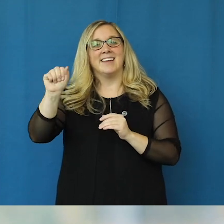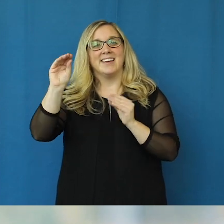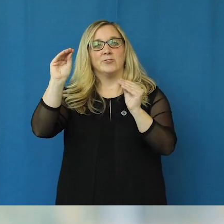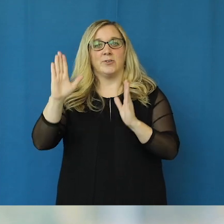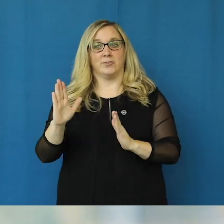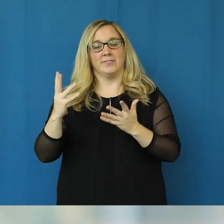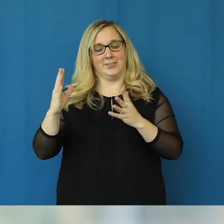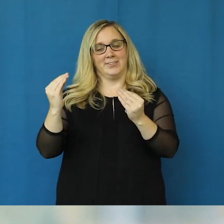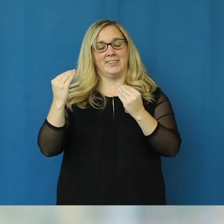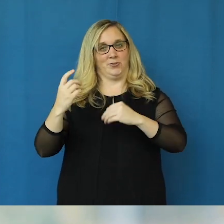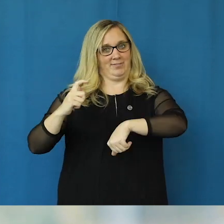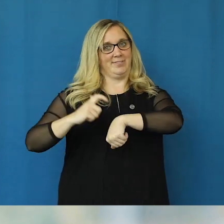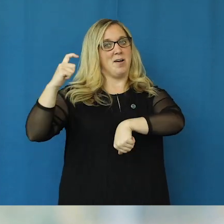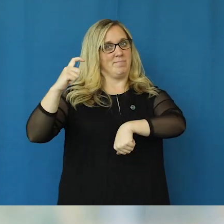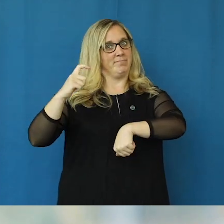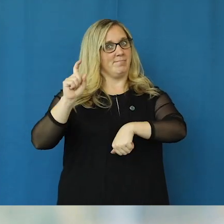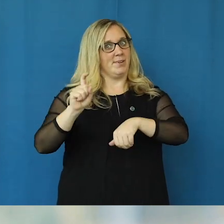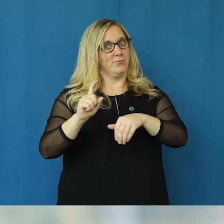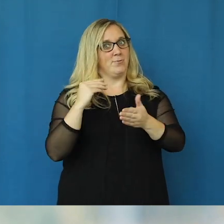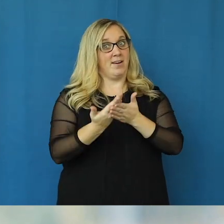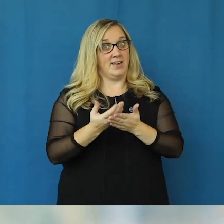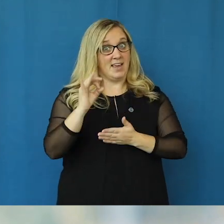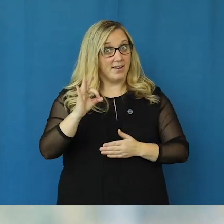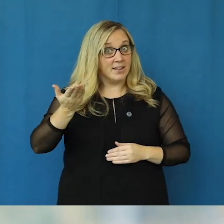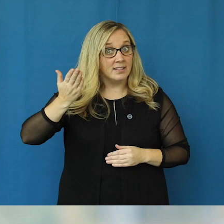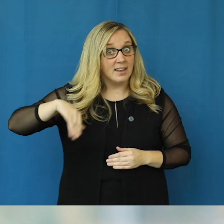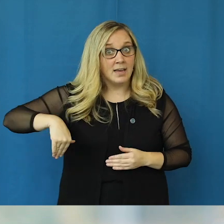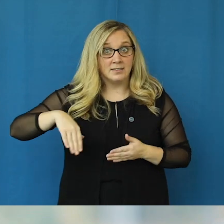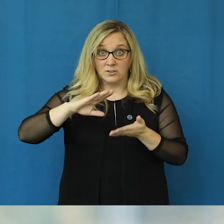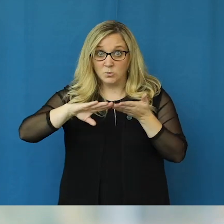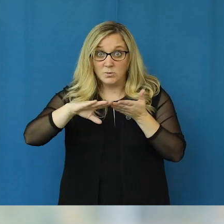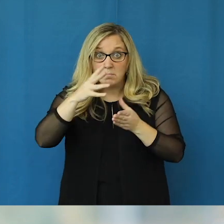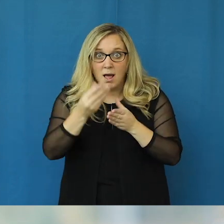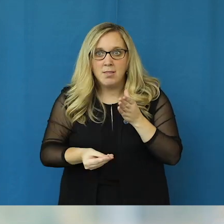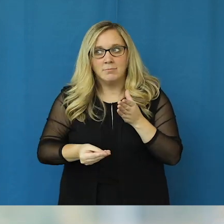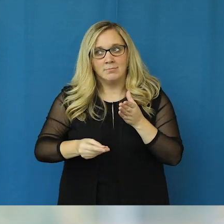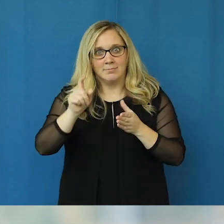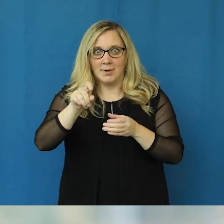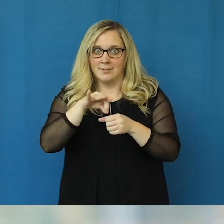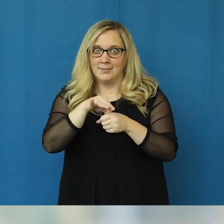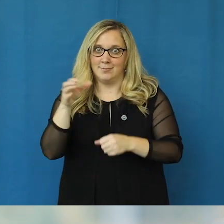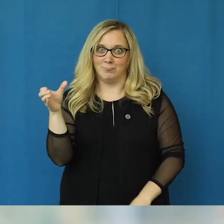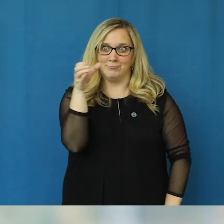of being punctual. And that, if you're going to be late to her class without an excuse, you might as well bring her favourite tea.